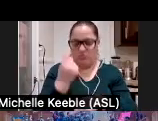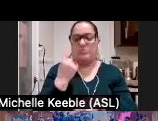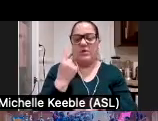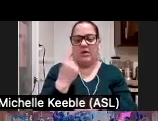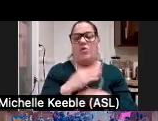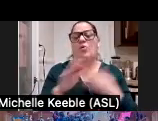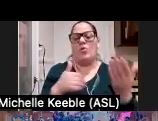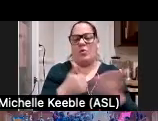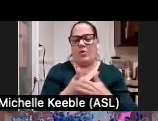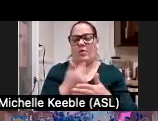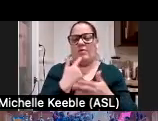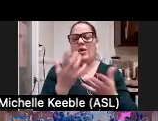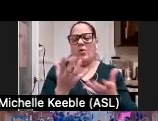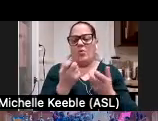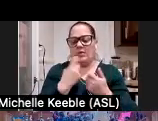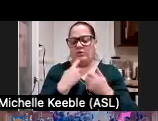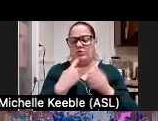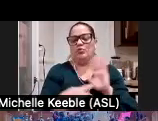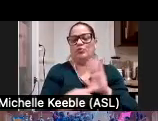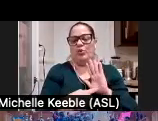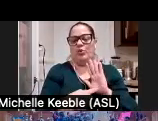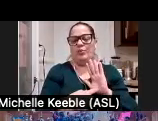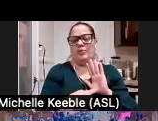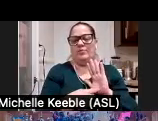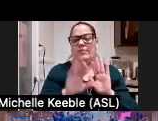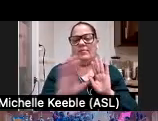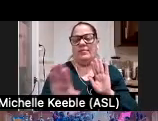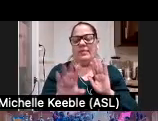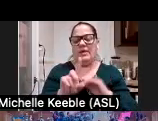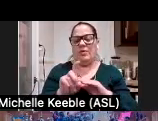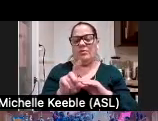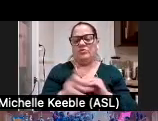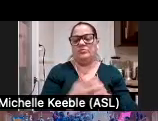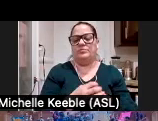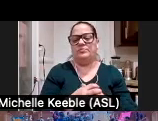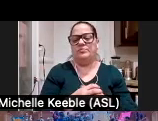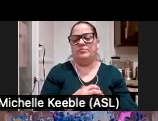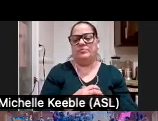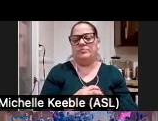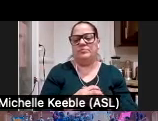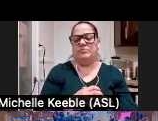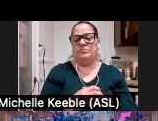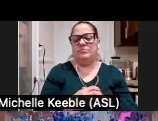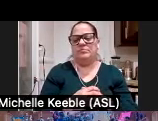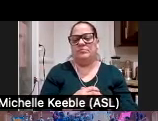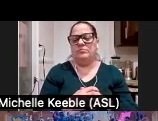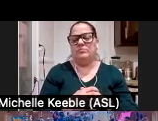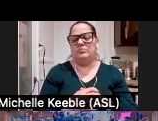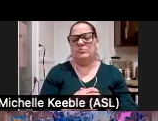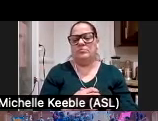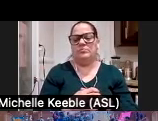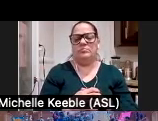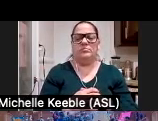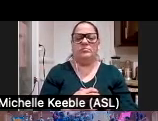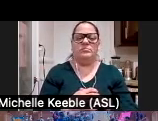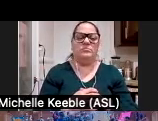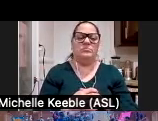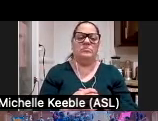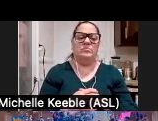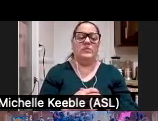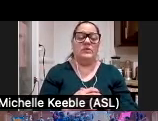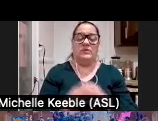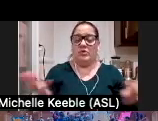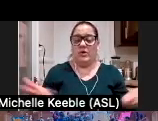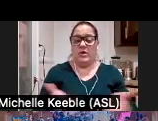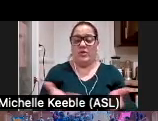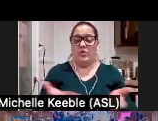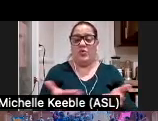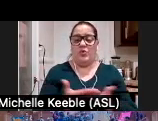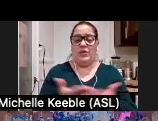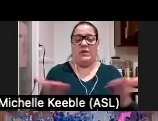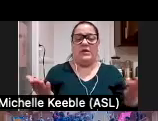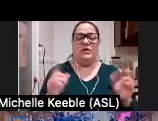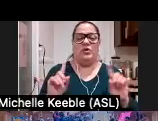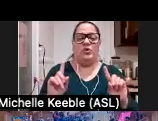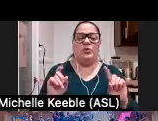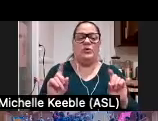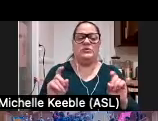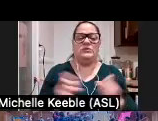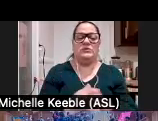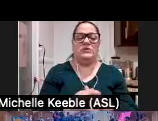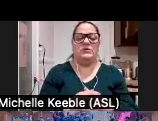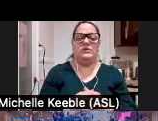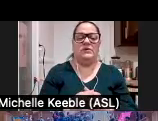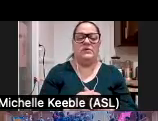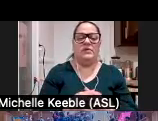they wanted to portray from that question. Um, these are other introduction questions that they